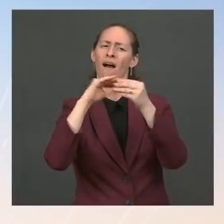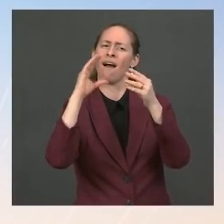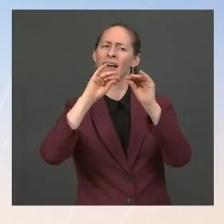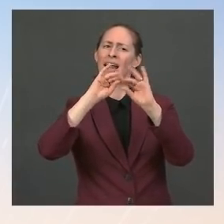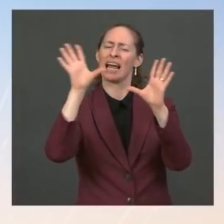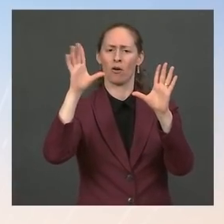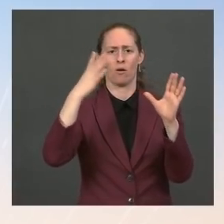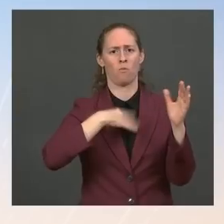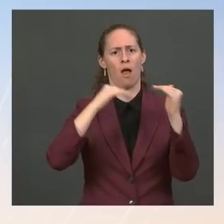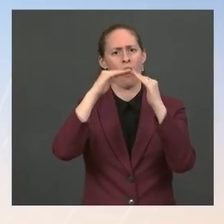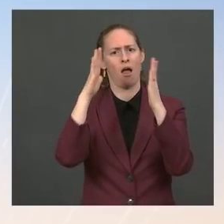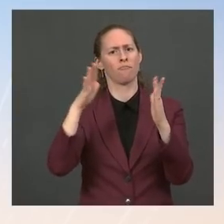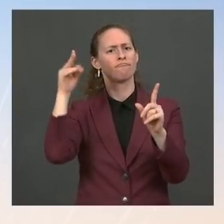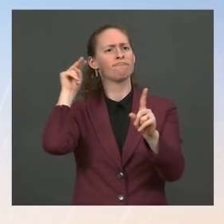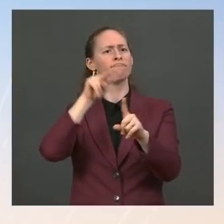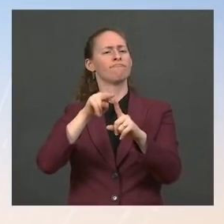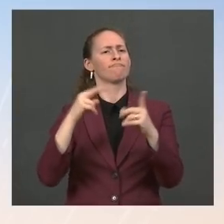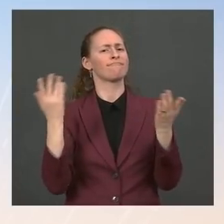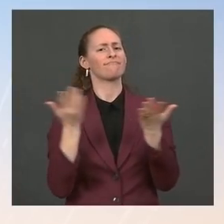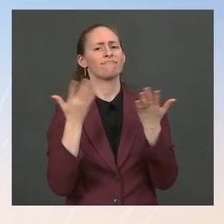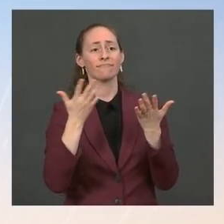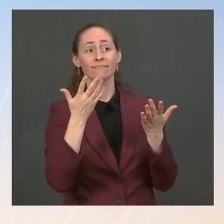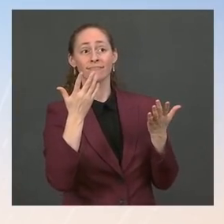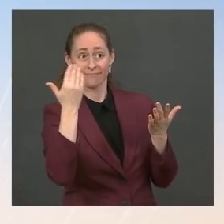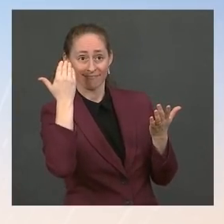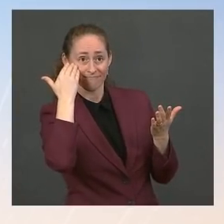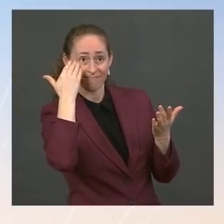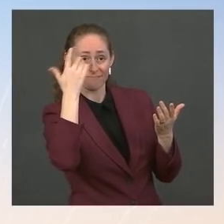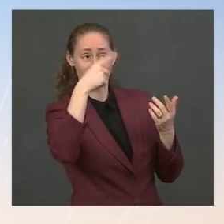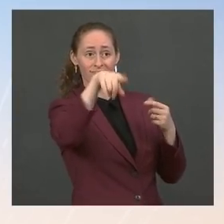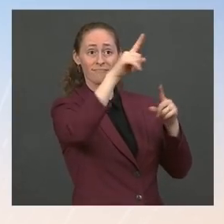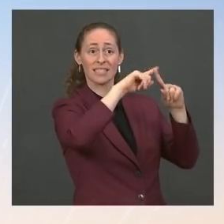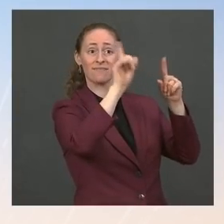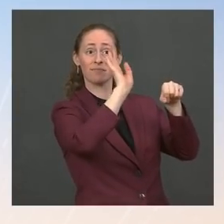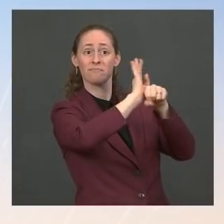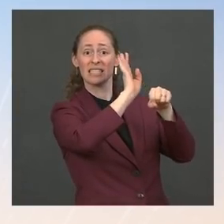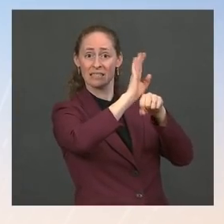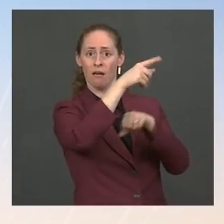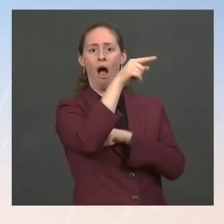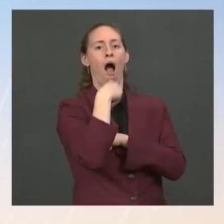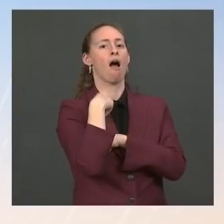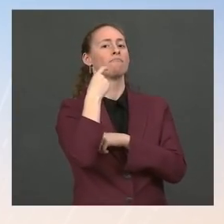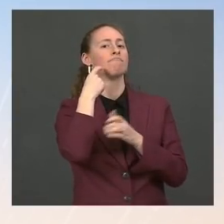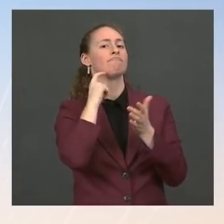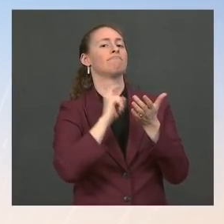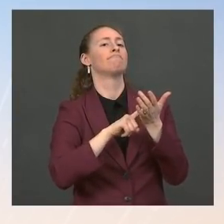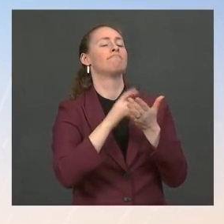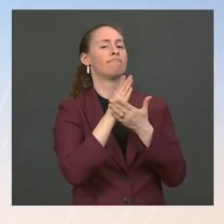in a lot of surveys -- people -- many people across the country feel this is a good time to change jobs -- right?